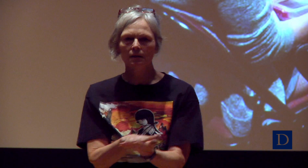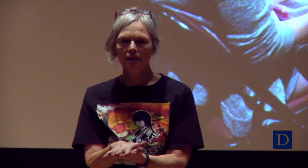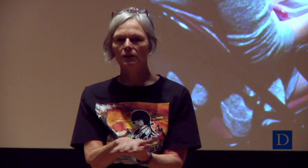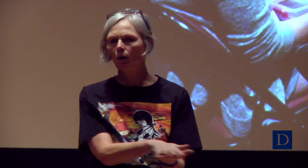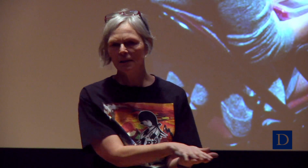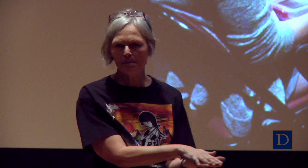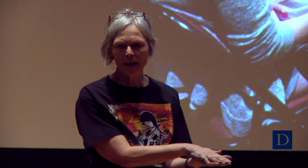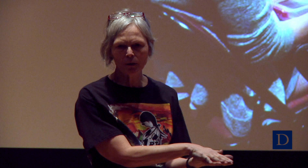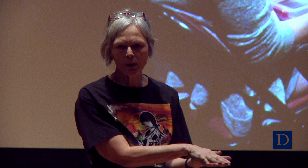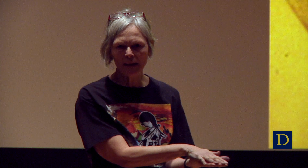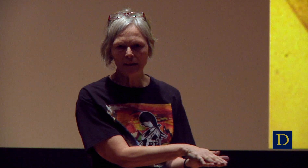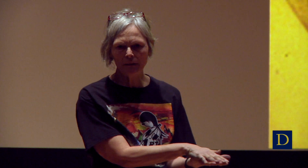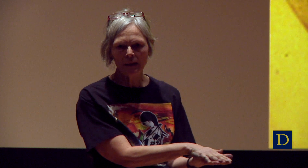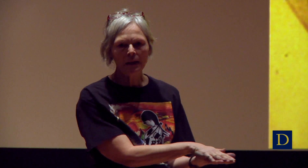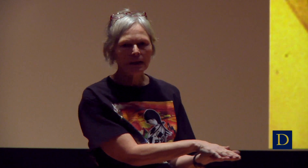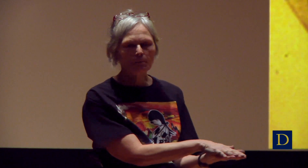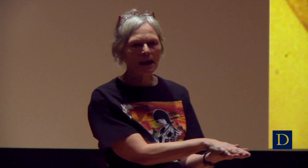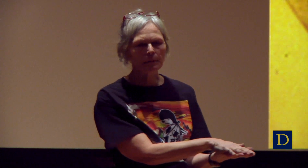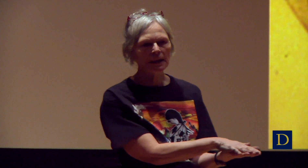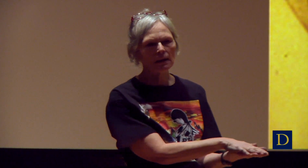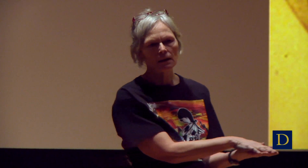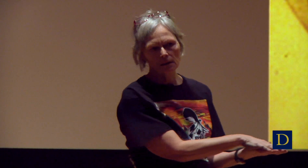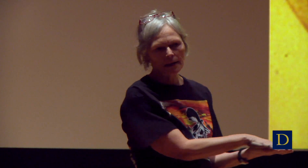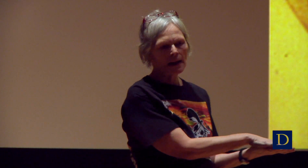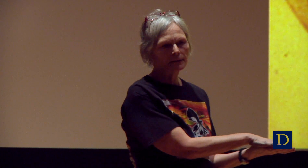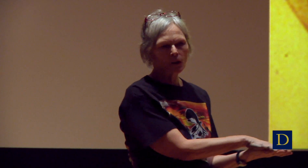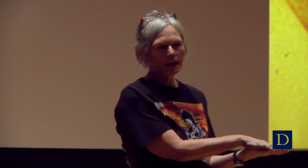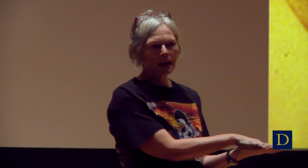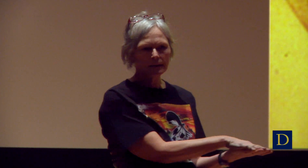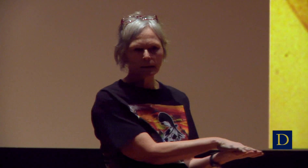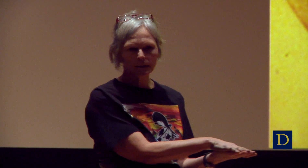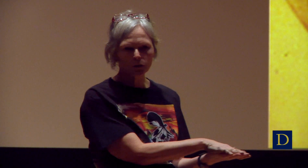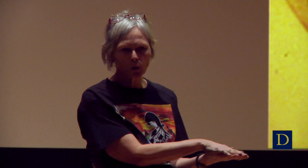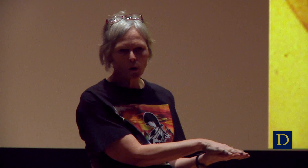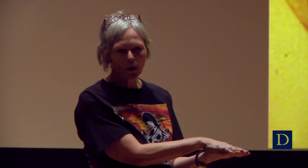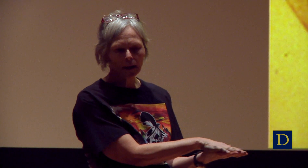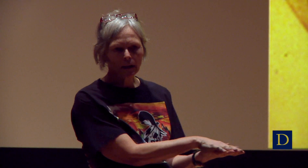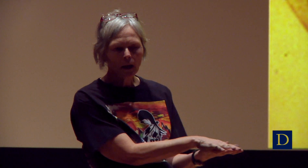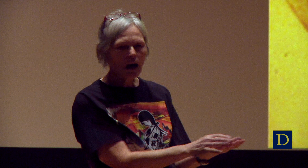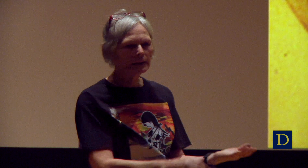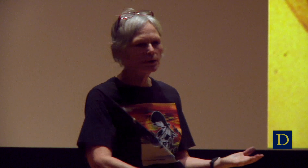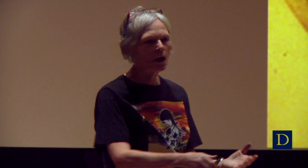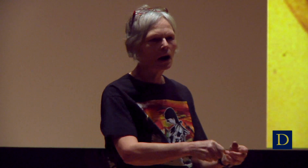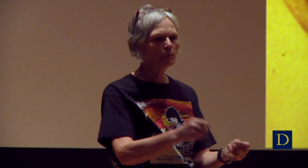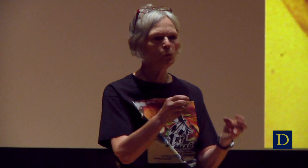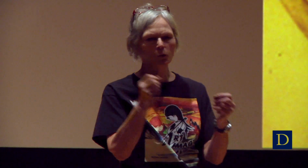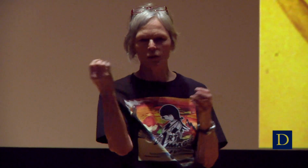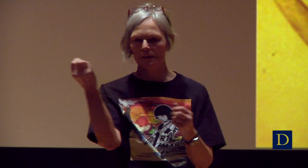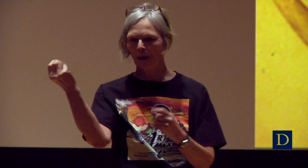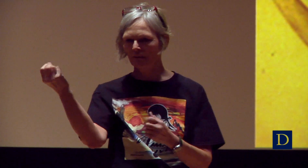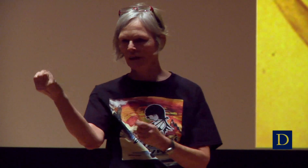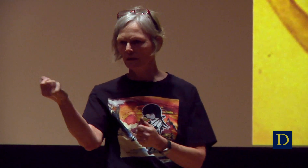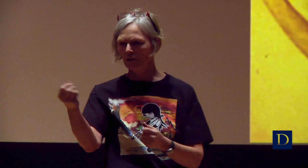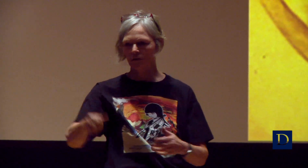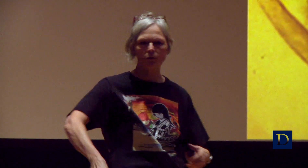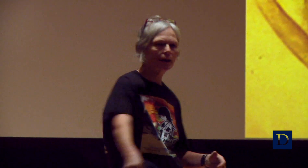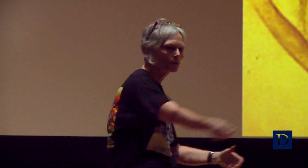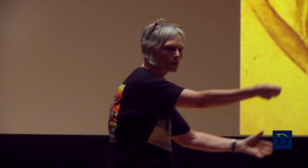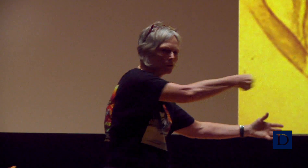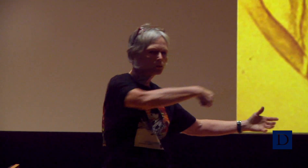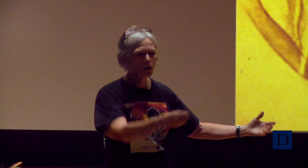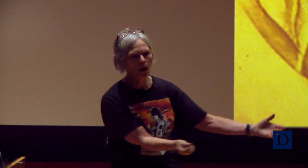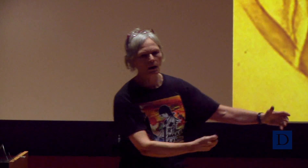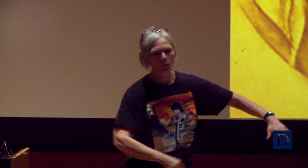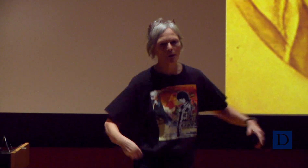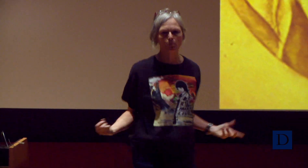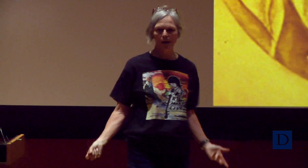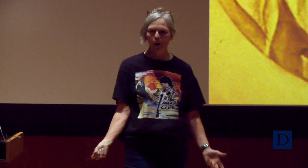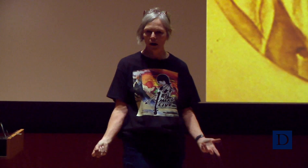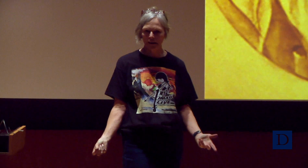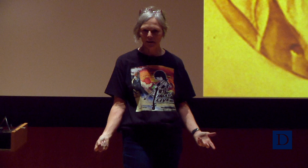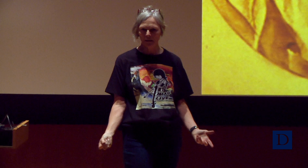it’s always been creative. And maybe, like after I had the stroke, I could not move just my fingers, so I learned to draw with my body.